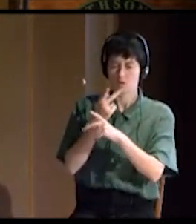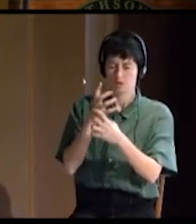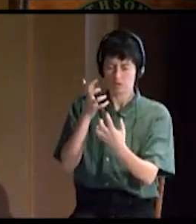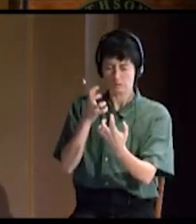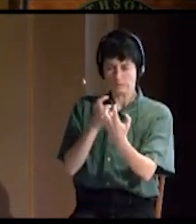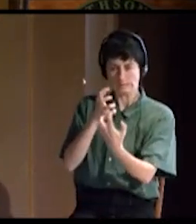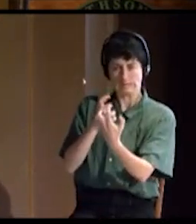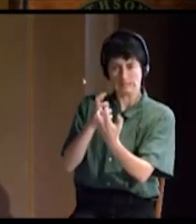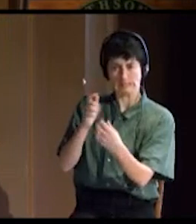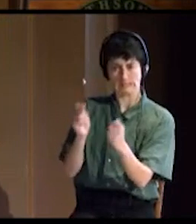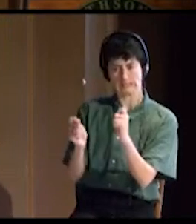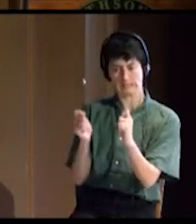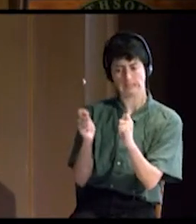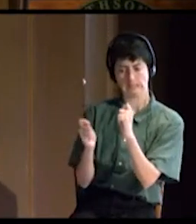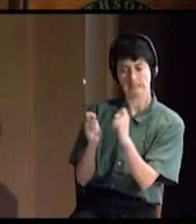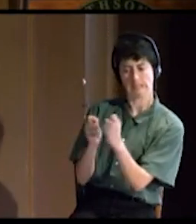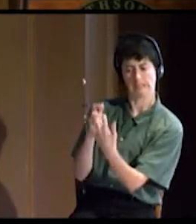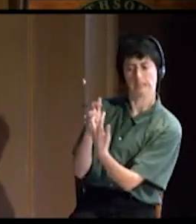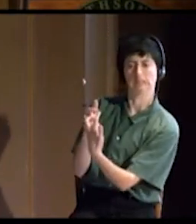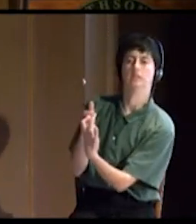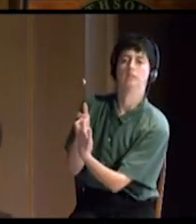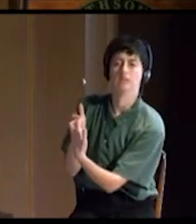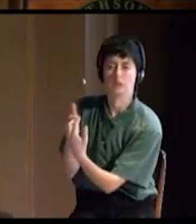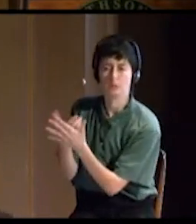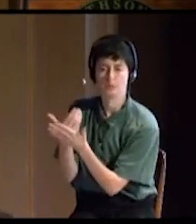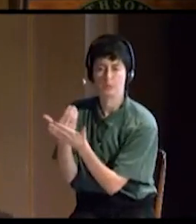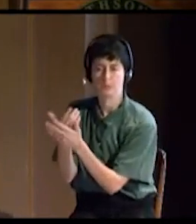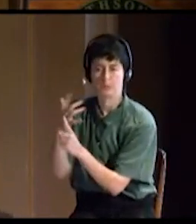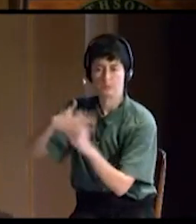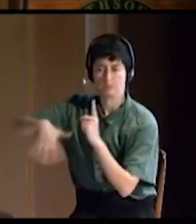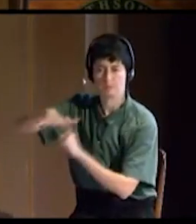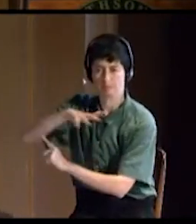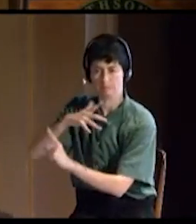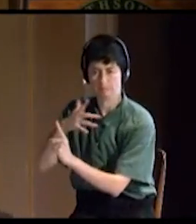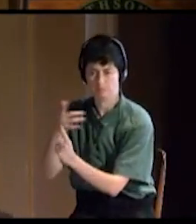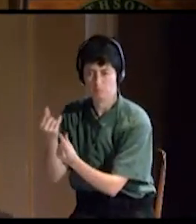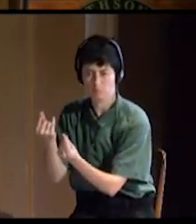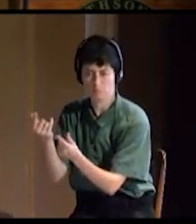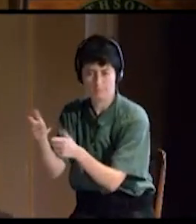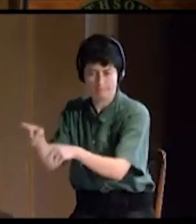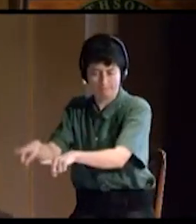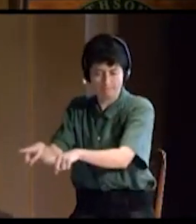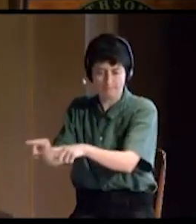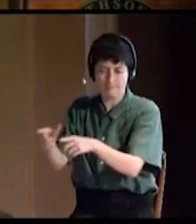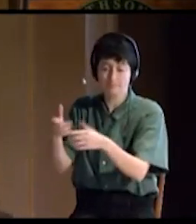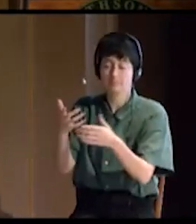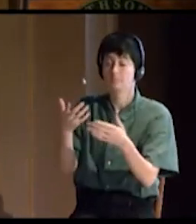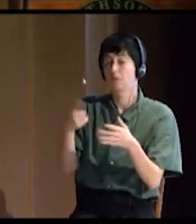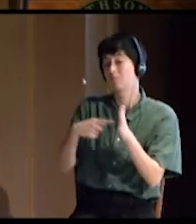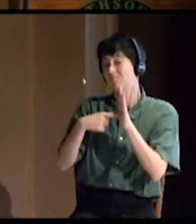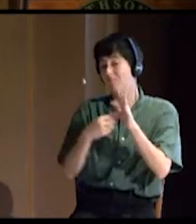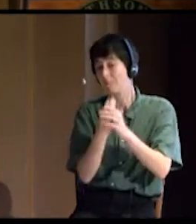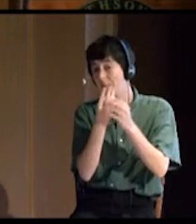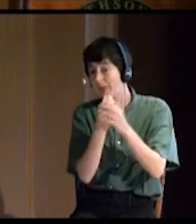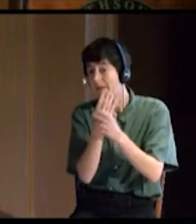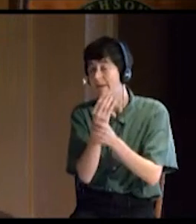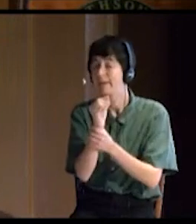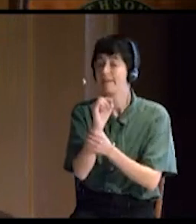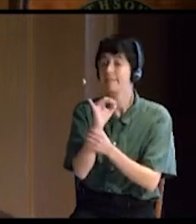such plant shifts from having large leaves well suited for a tropical environment to developing relatively smaller ones that are better suited